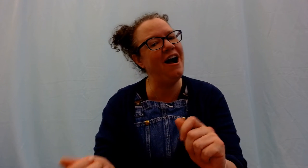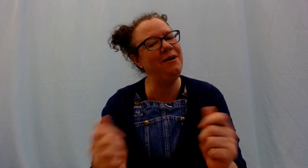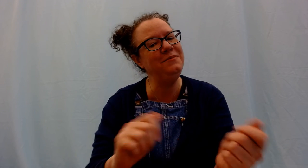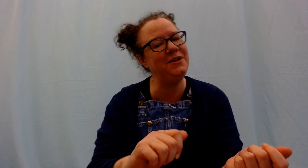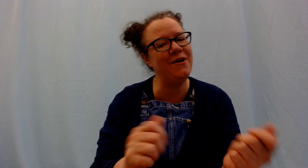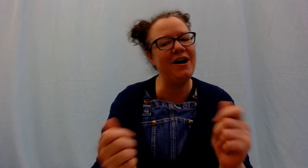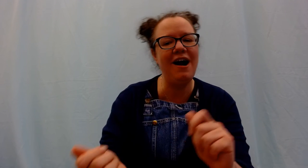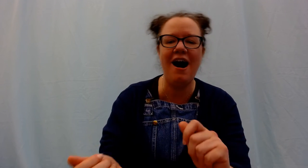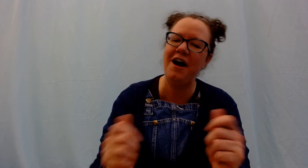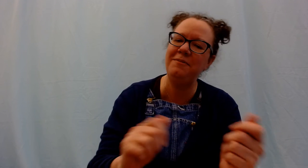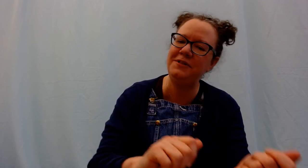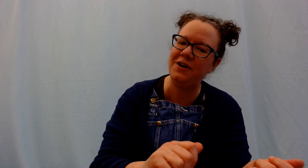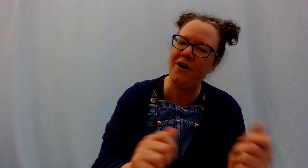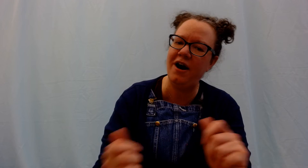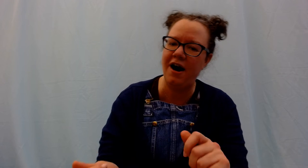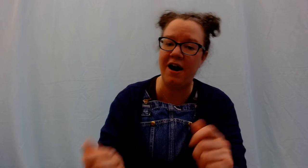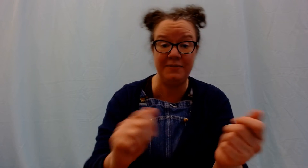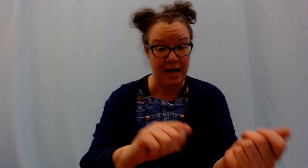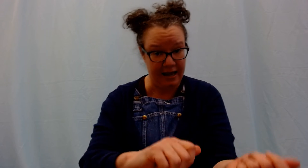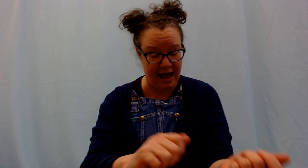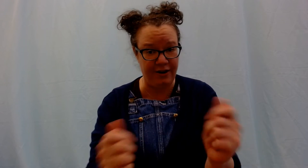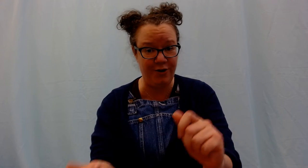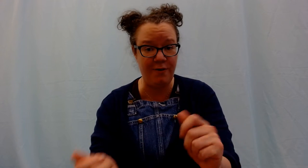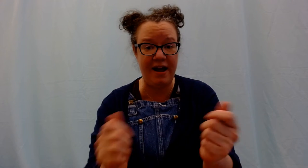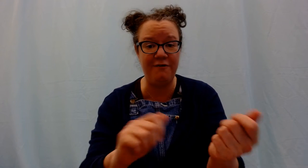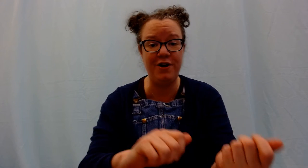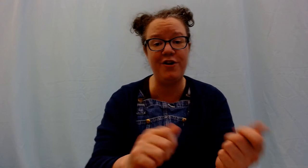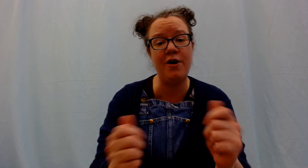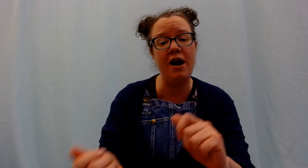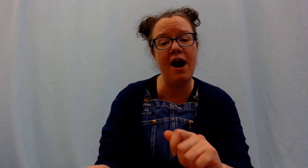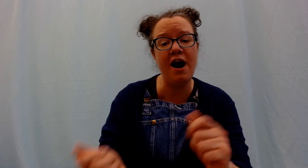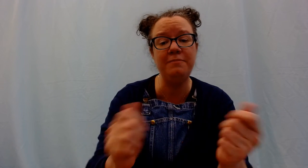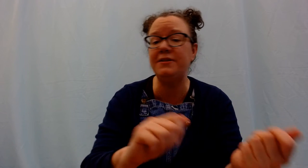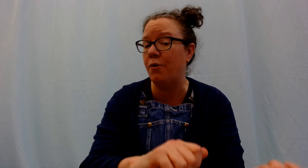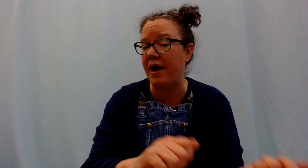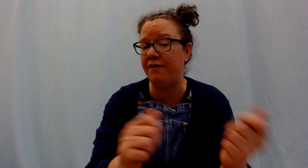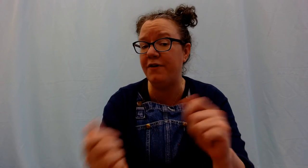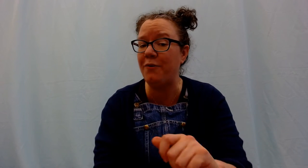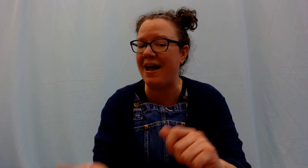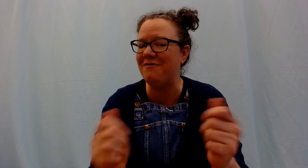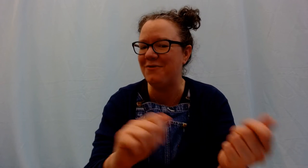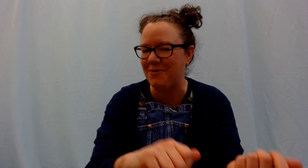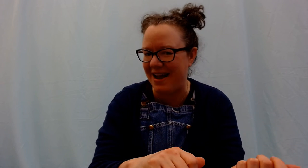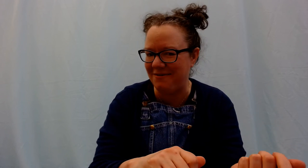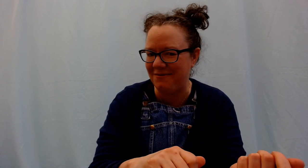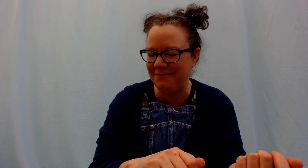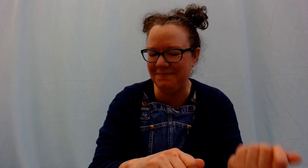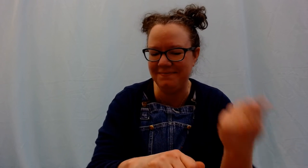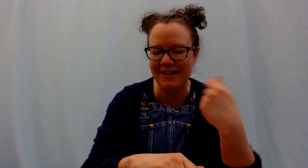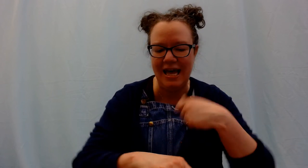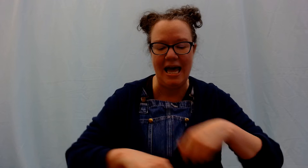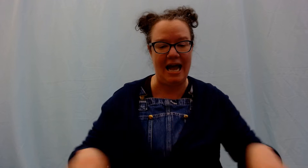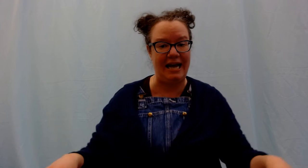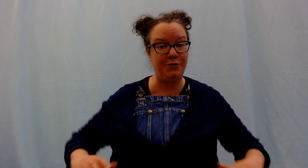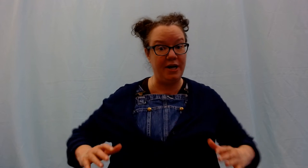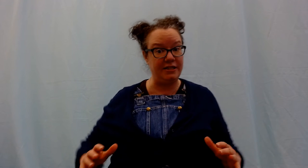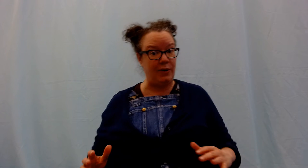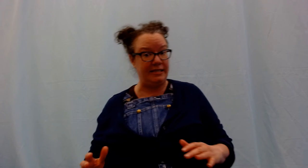#arms, your arms, your arms? Can you wave with your arms? Wave, wave, wave!# Next we're going to sway